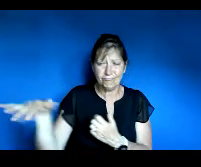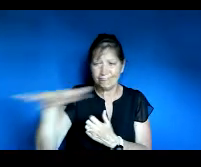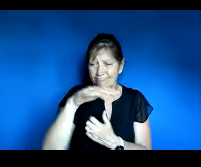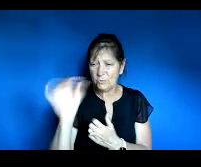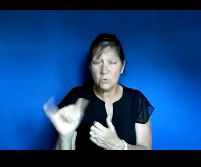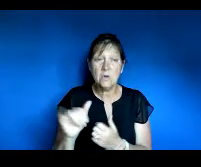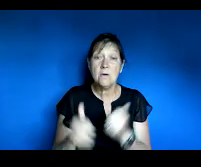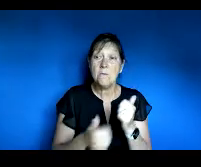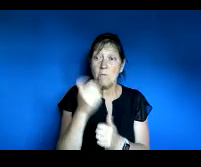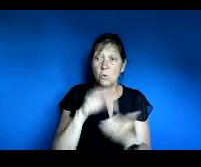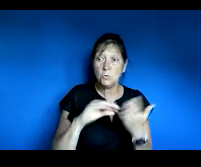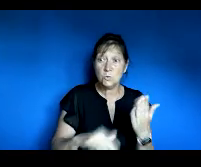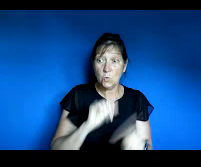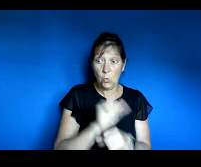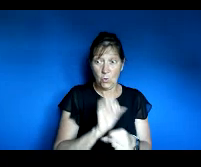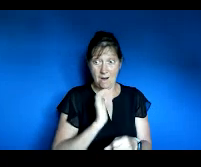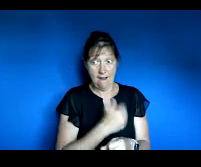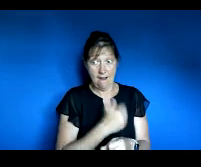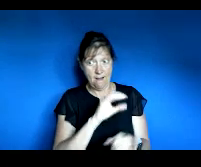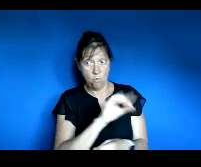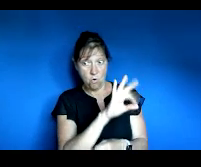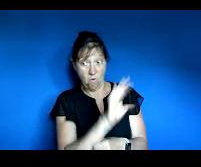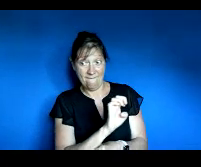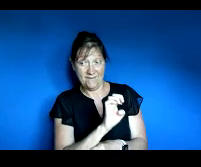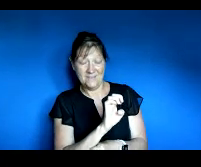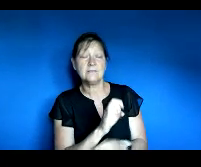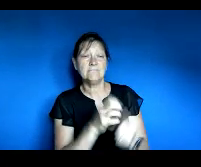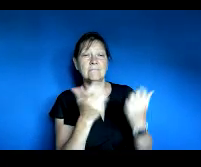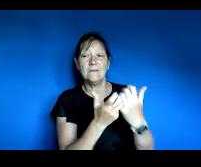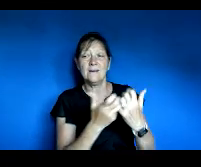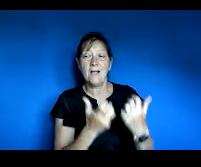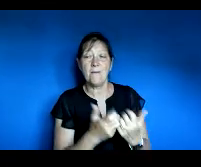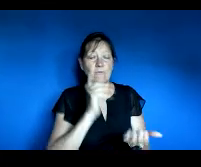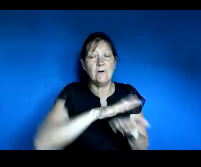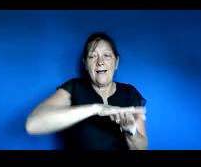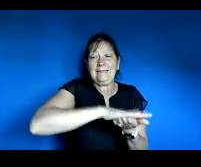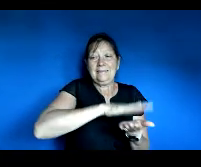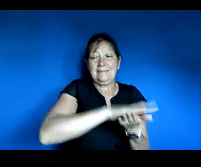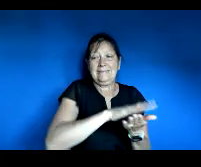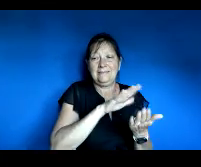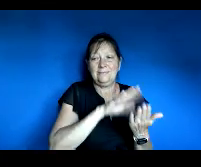who work with our office are specifically working with us around academic accommodations in a classroom